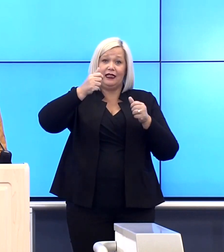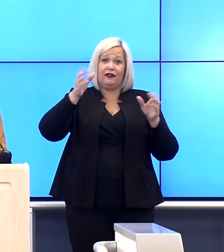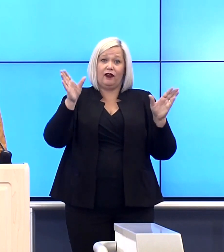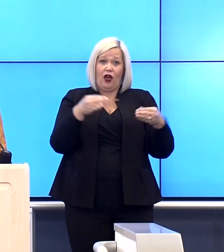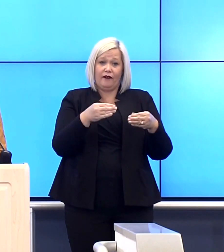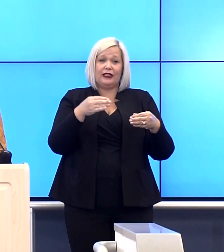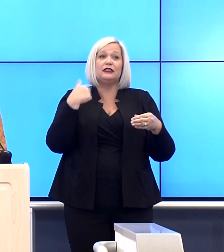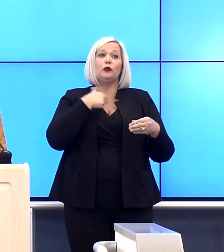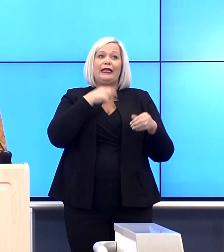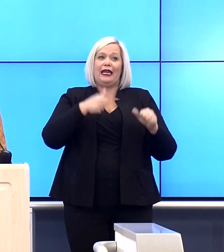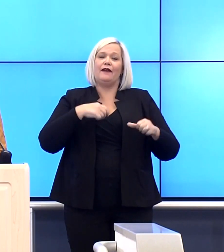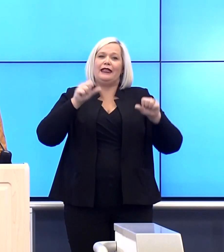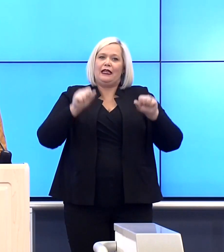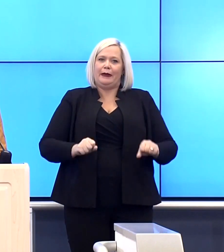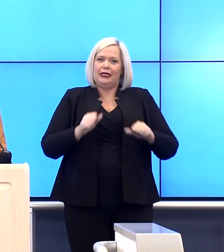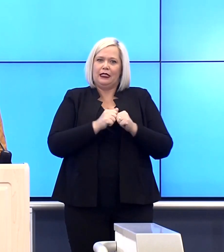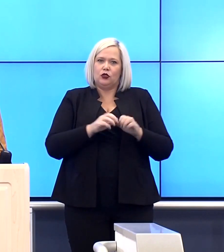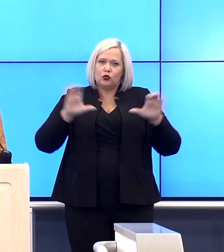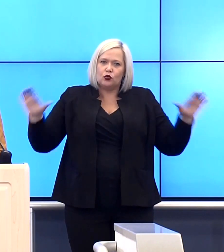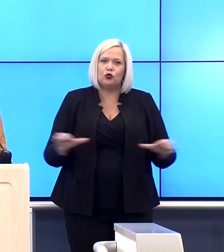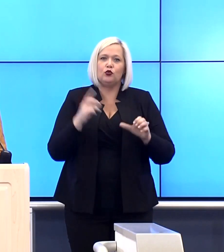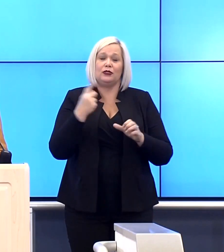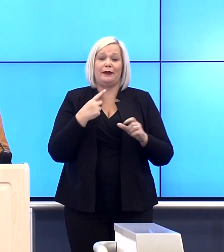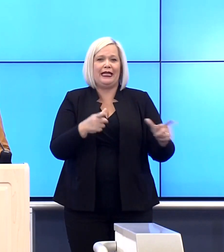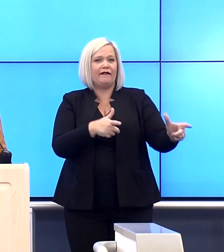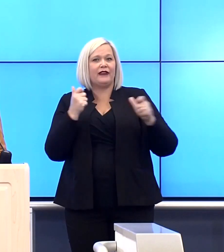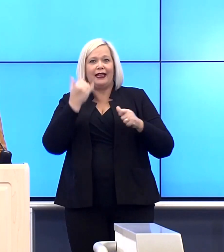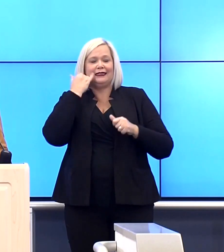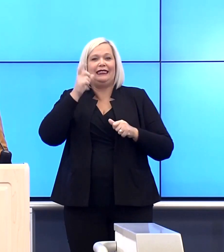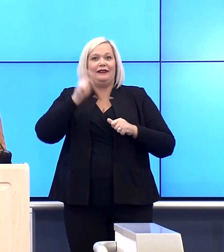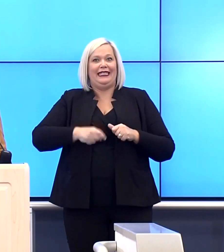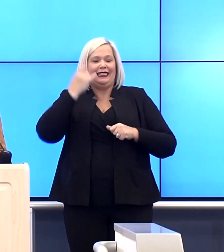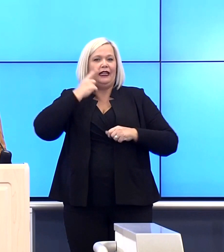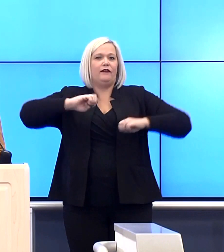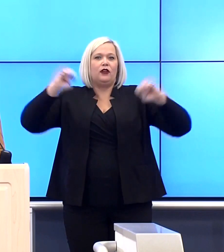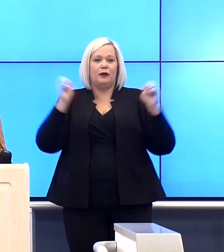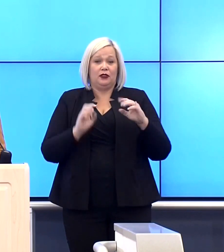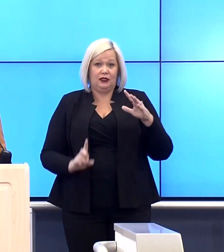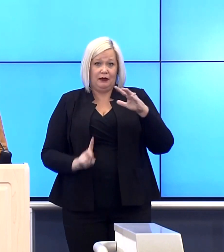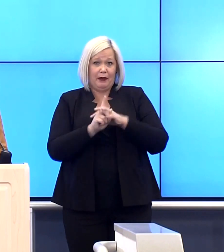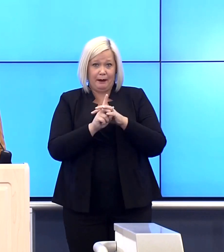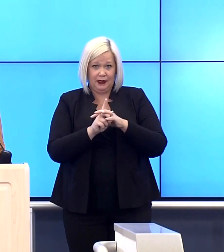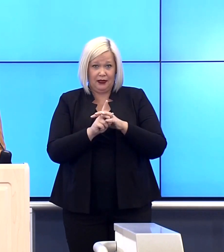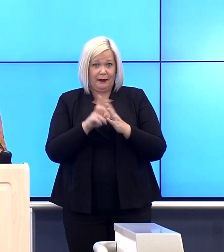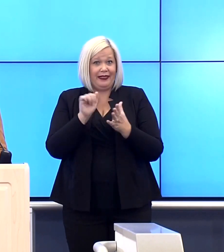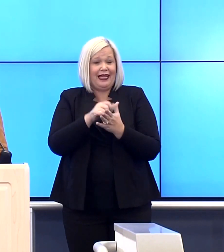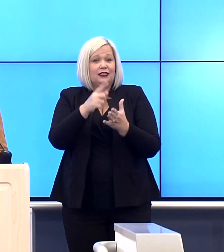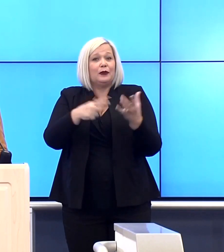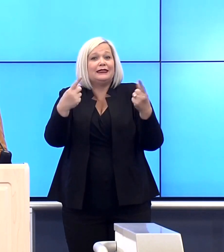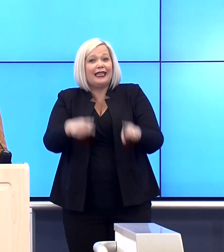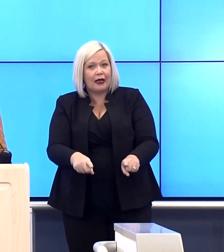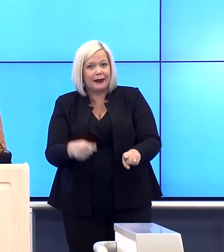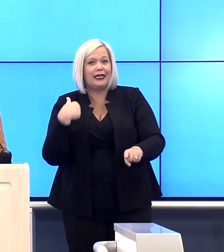BE A DELIBERATIVE BODY. EXECUTIVE OFFICE HAS VESTED IN EXECUTIVE OFFICE HAS VESTED IN IT THE ABILITY TO ACT SWIFTLY IT THE ABILITY TO ACT SWIFTLY UNDER URGENT CIRCUMSTANCES. UNDER URGENT CIRCUMSTANCES. THAT’S WHERE WE ARE.